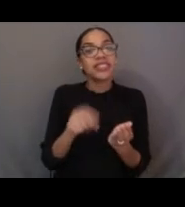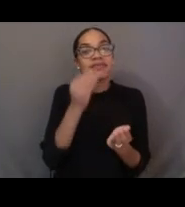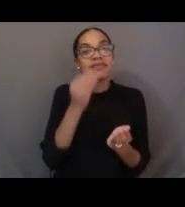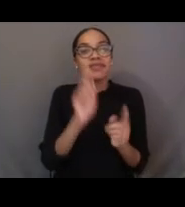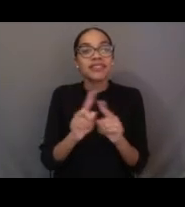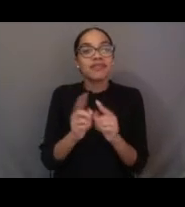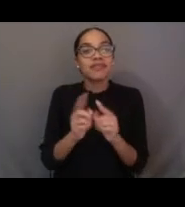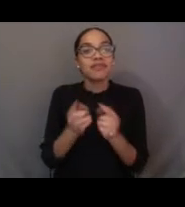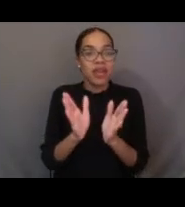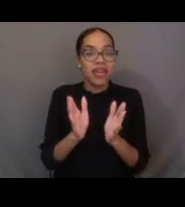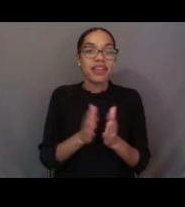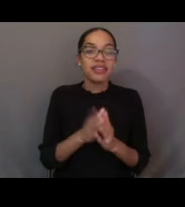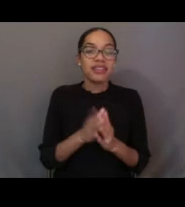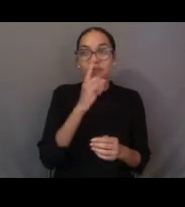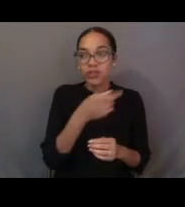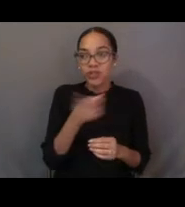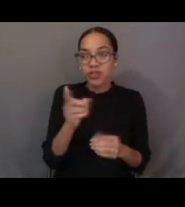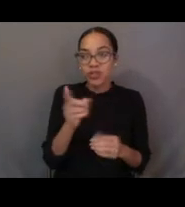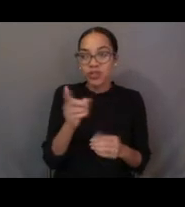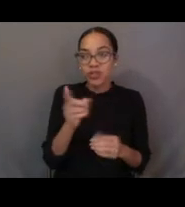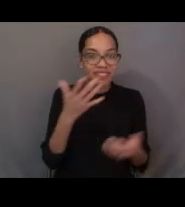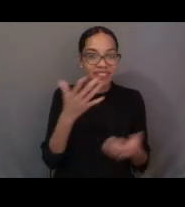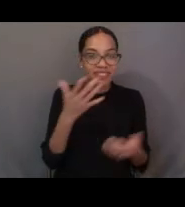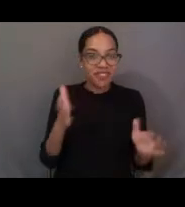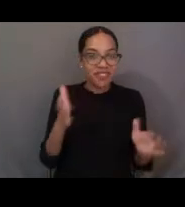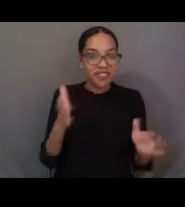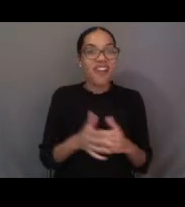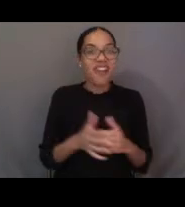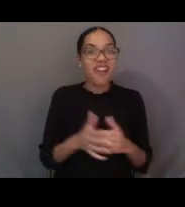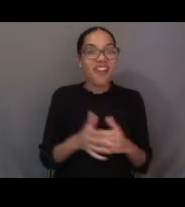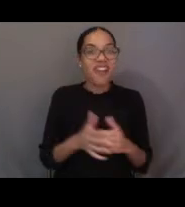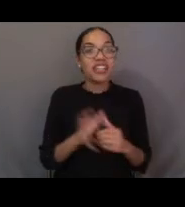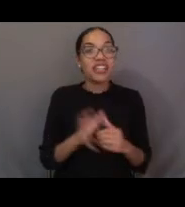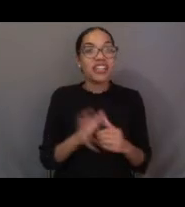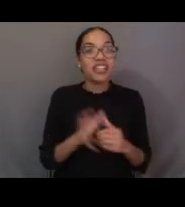I bet a lot of you have eaten oysters. You can eat them raw, you can eat them baked.